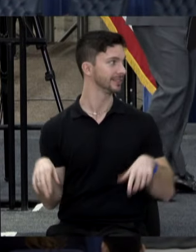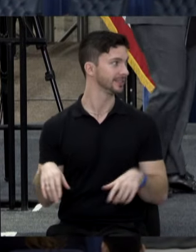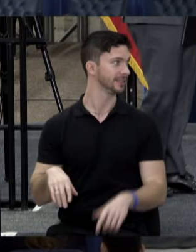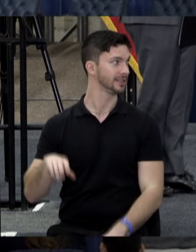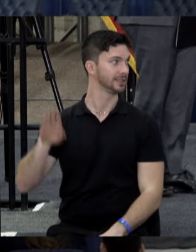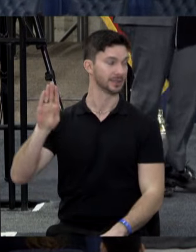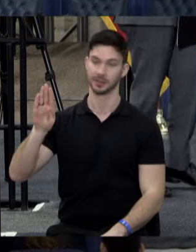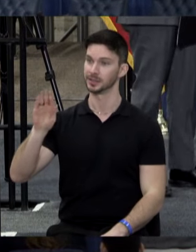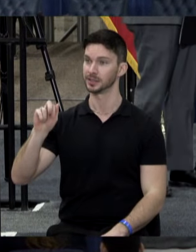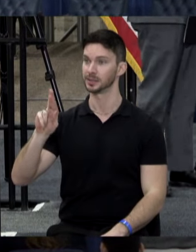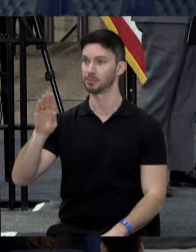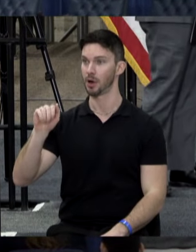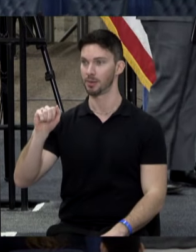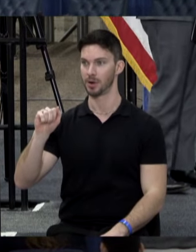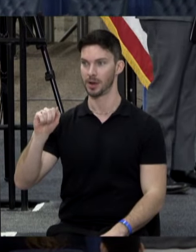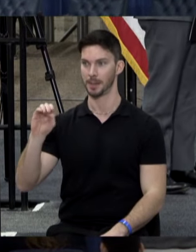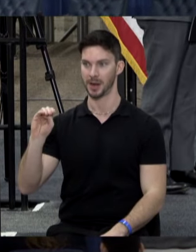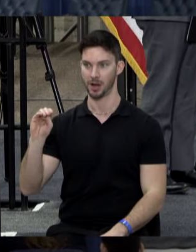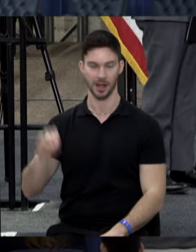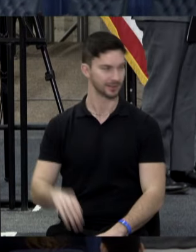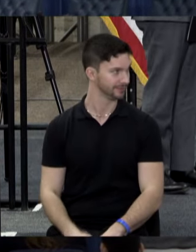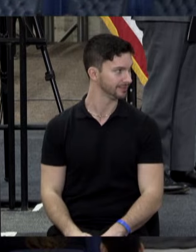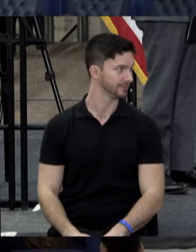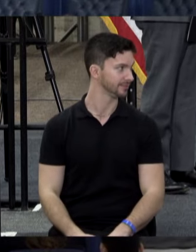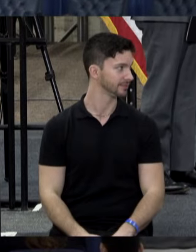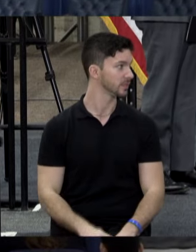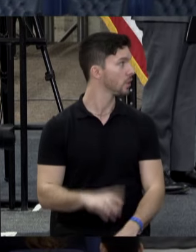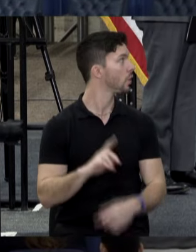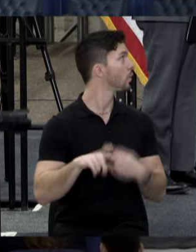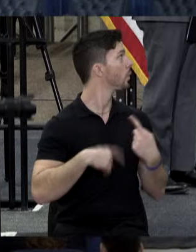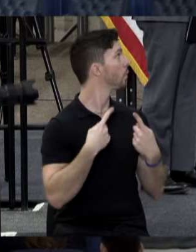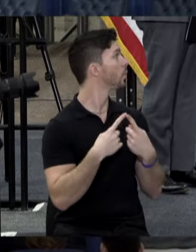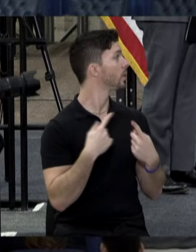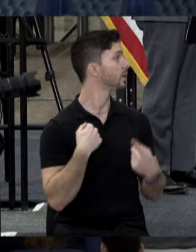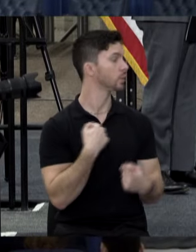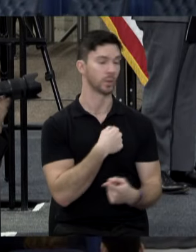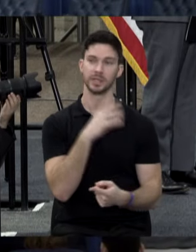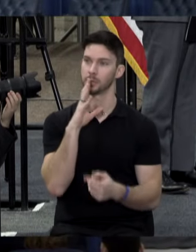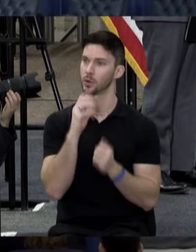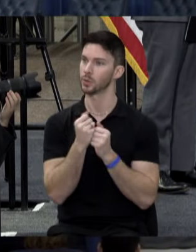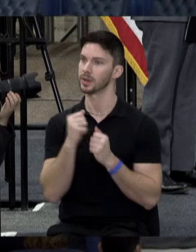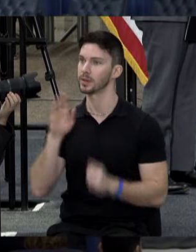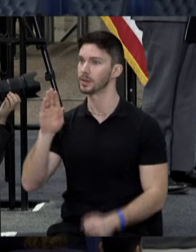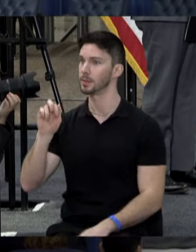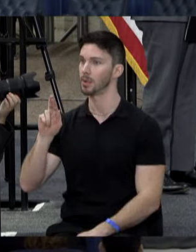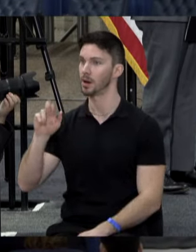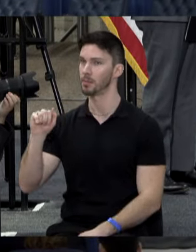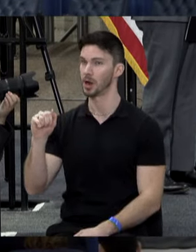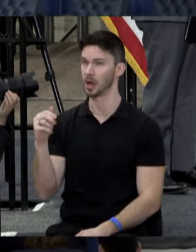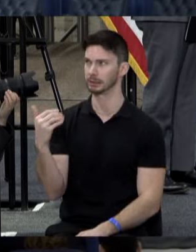Let me just tell you very quickly, when we spoke to Barbara on Thursday, maybe Wednesday,